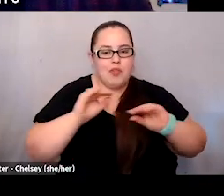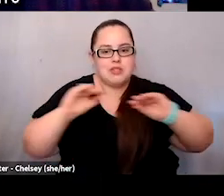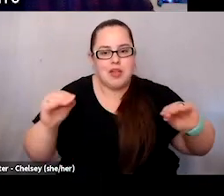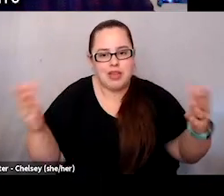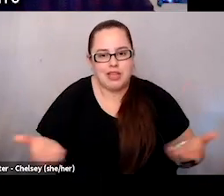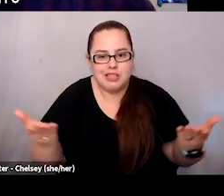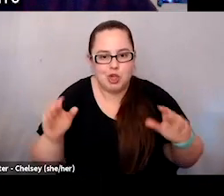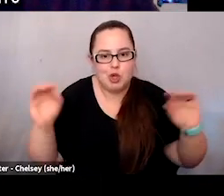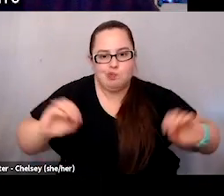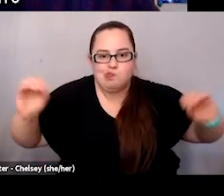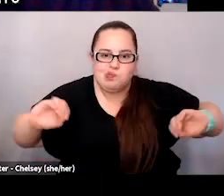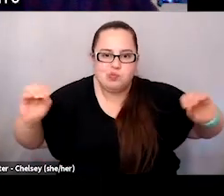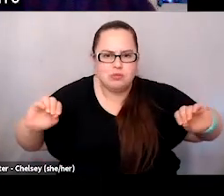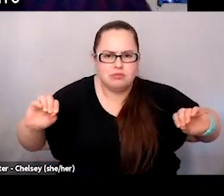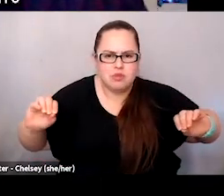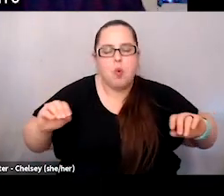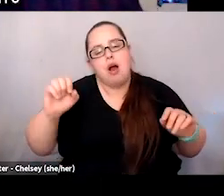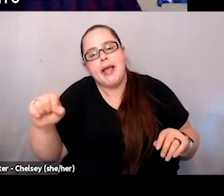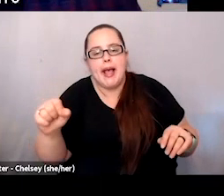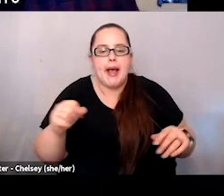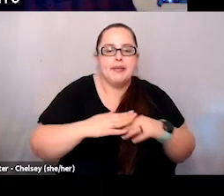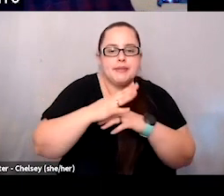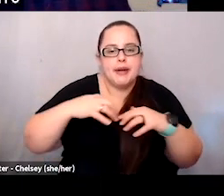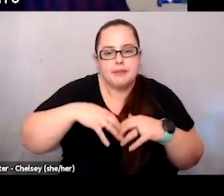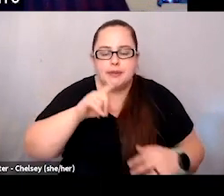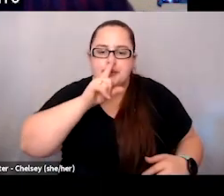And he recently said in a talk that, well, Europeans come to the Americas and there's